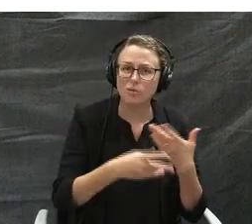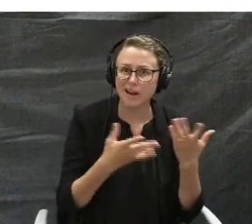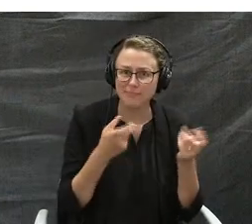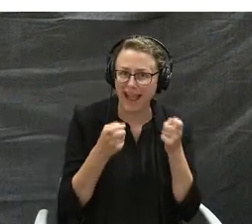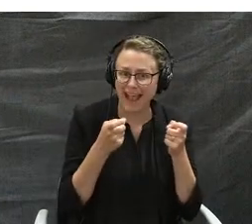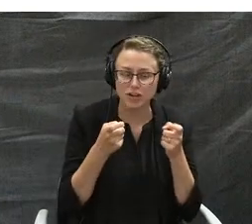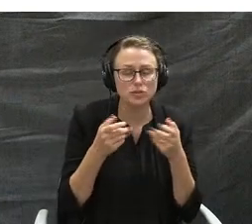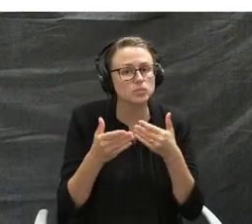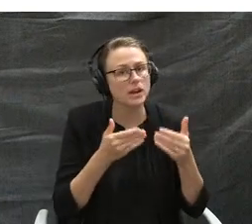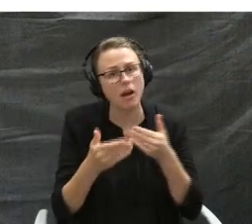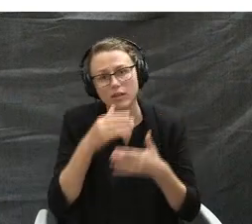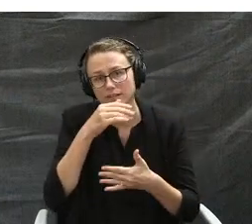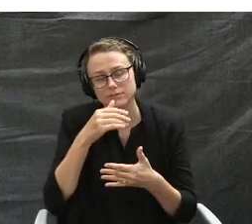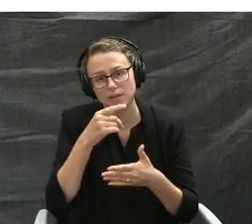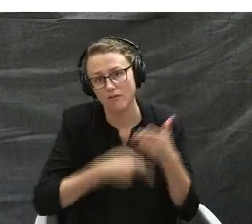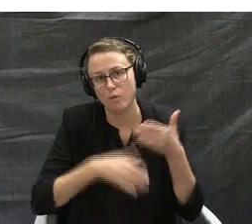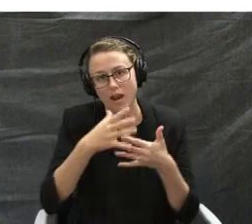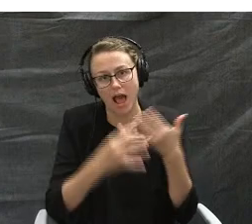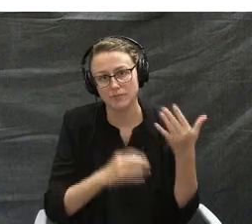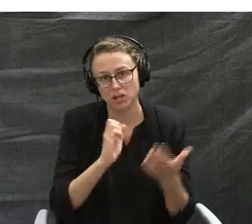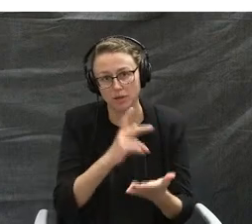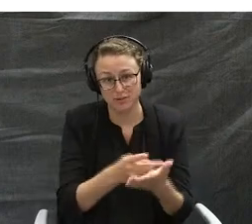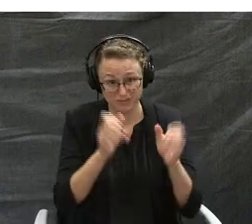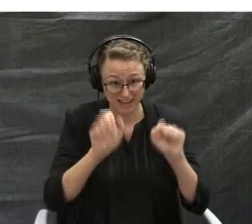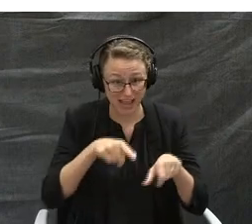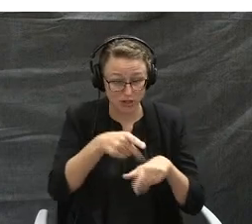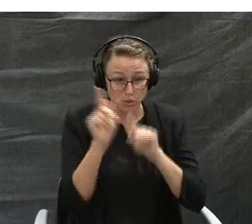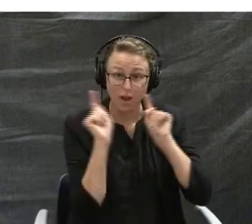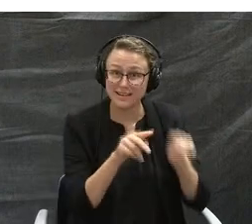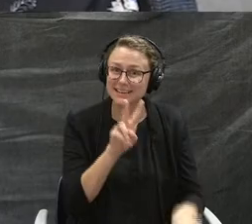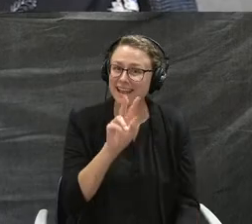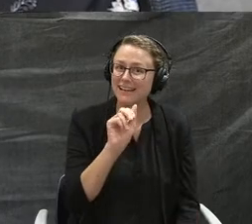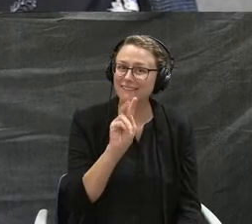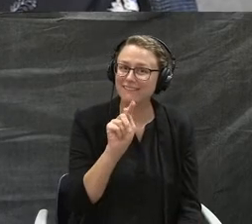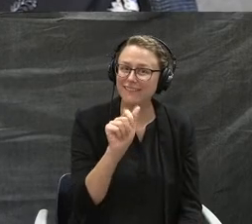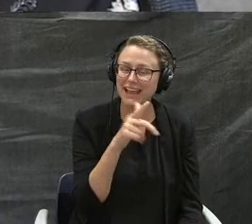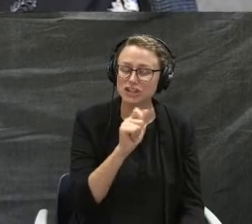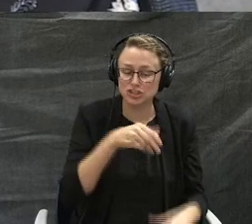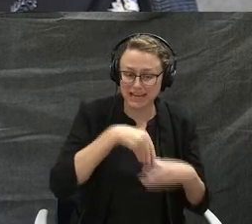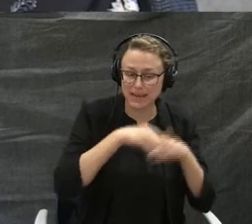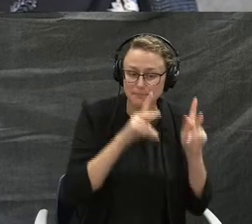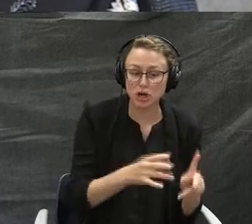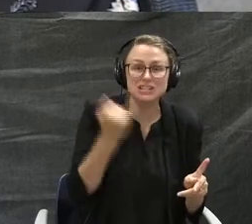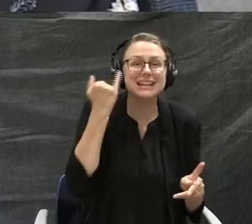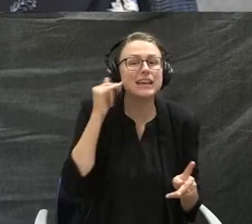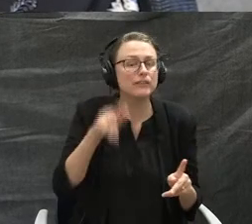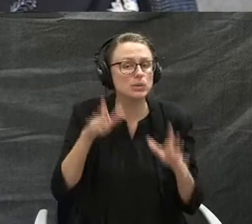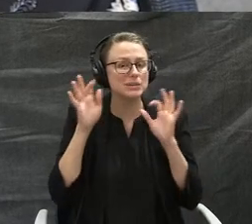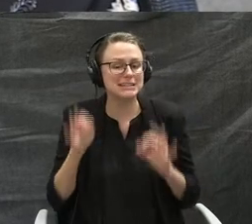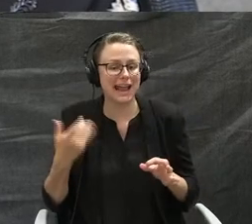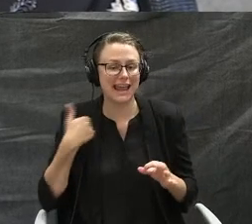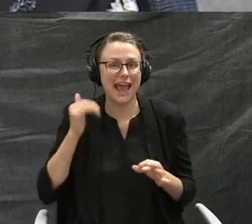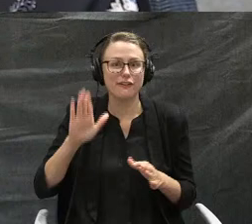approved. Can you attend vantage in person if you elect to have your child do online instruction for their other classes?